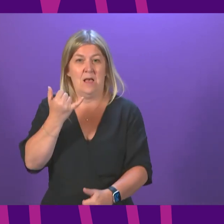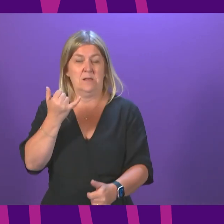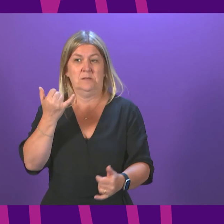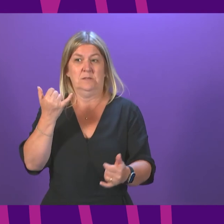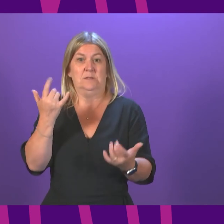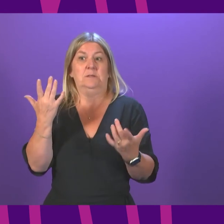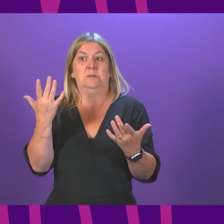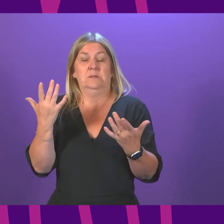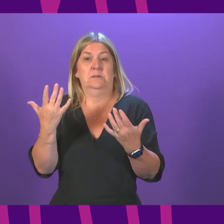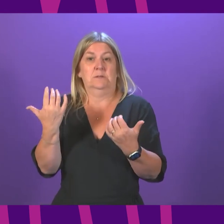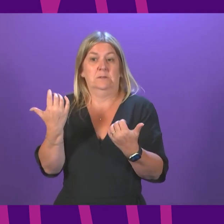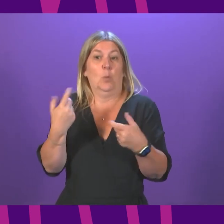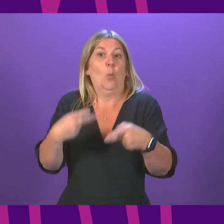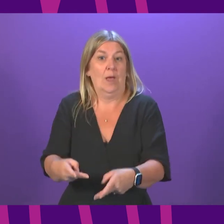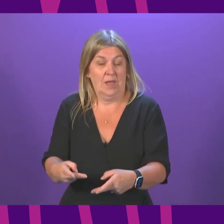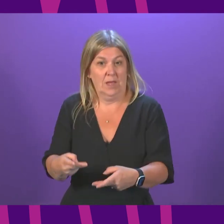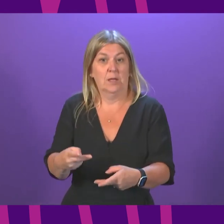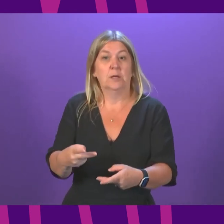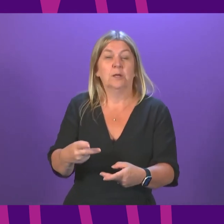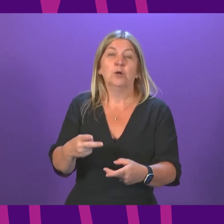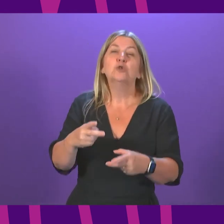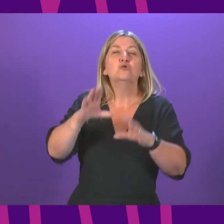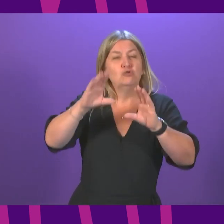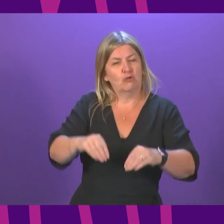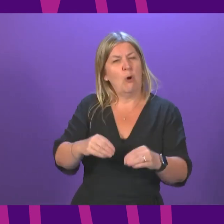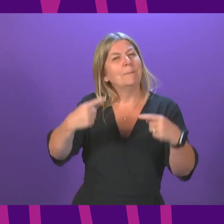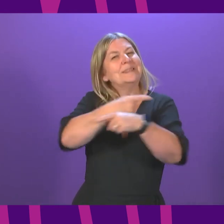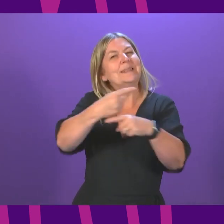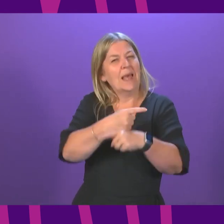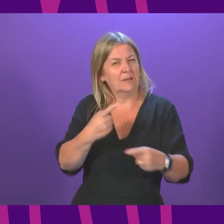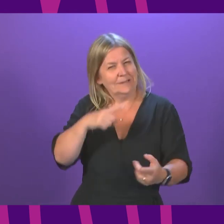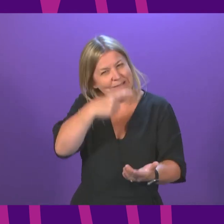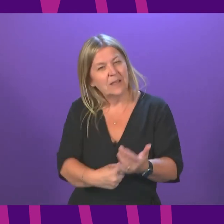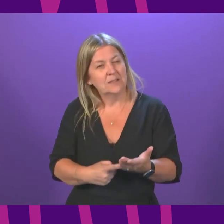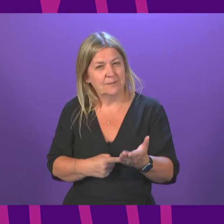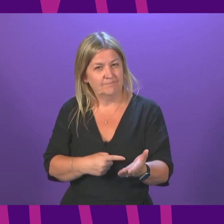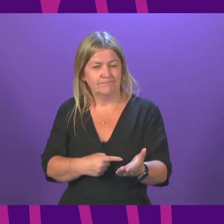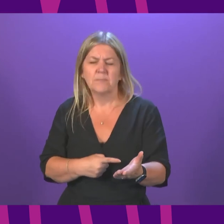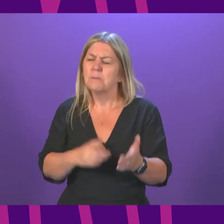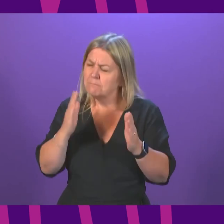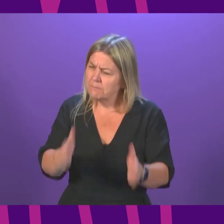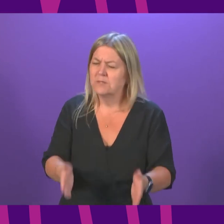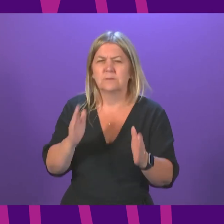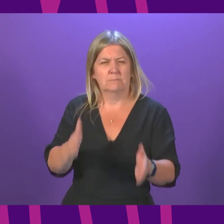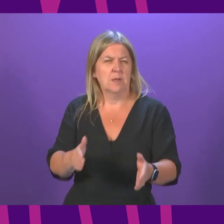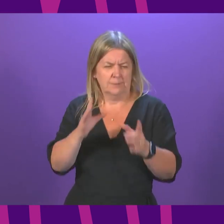people to isolate when they are infected and encourage them to engage in regular testing. We are not out of the woods yet.